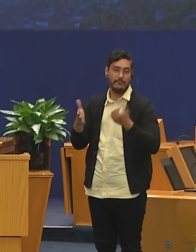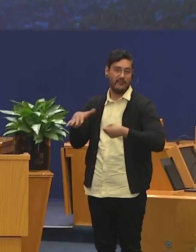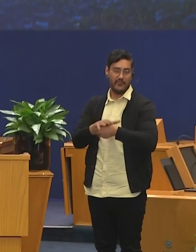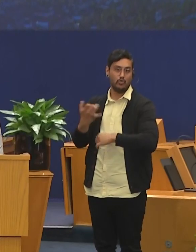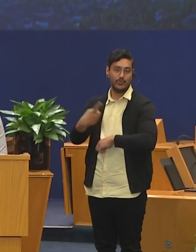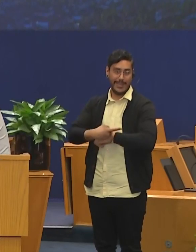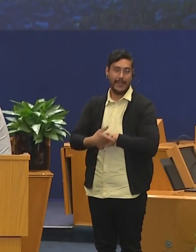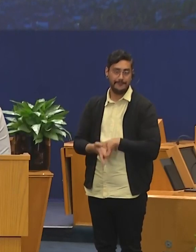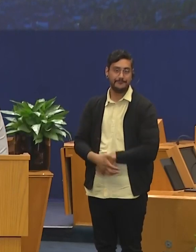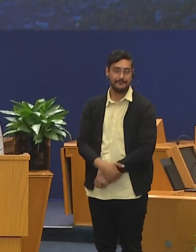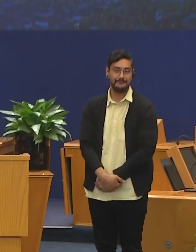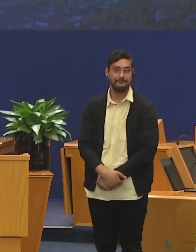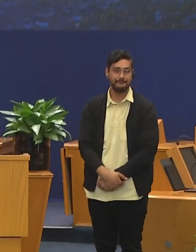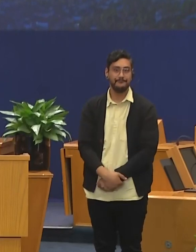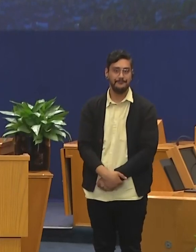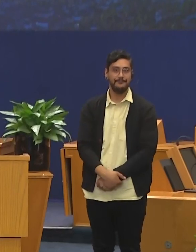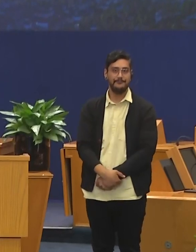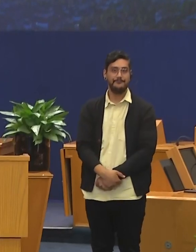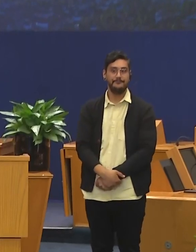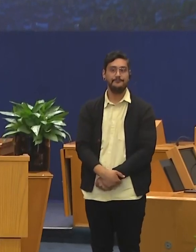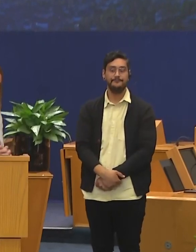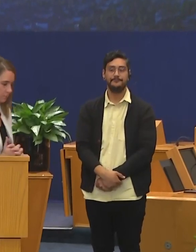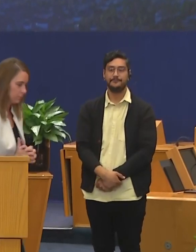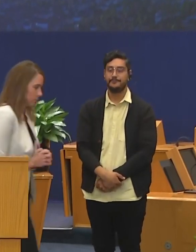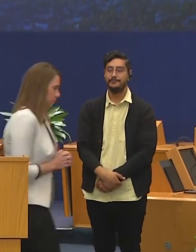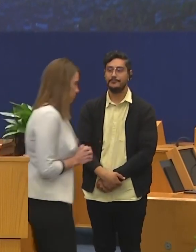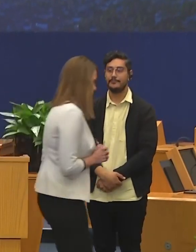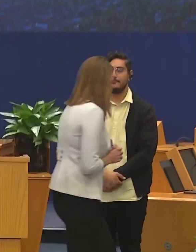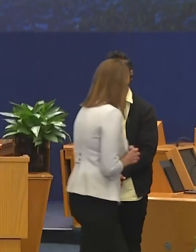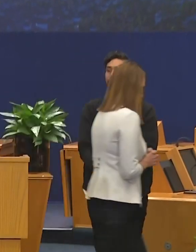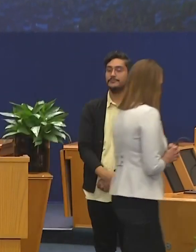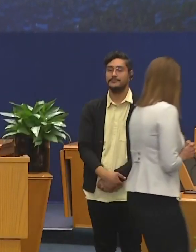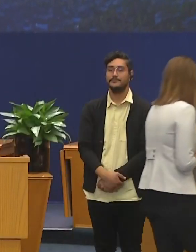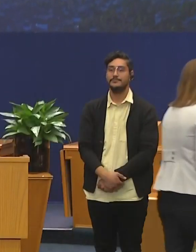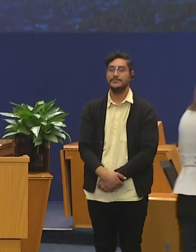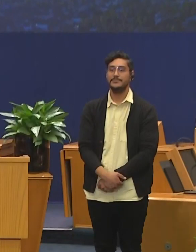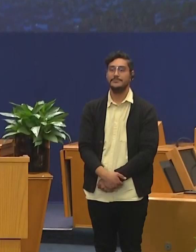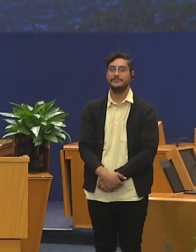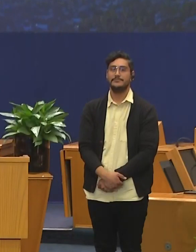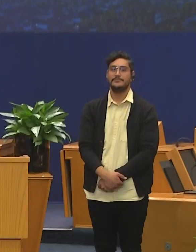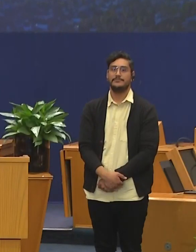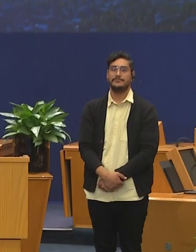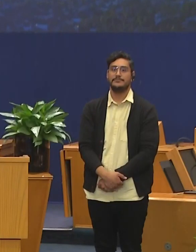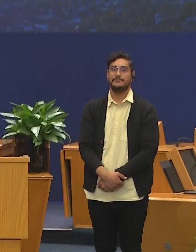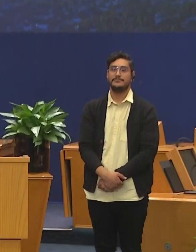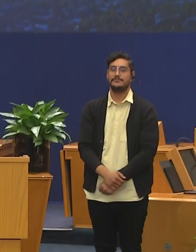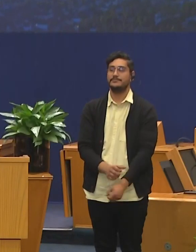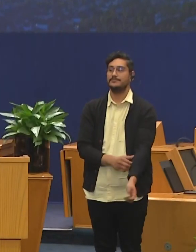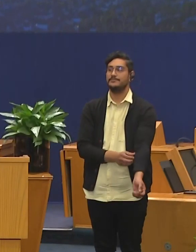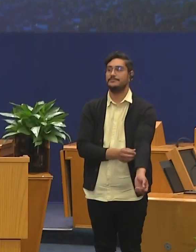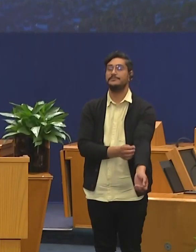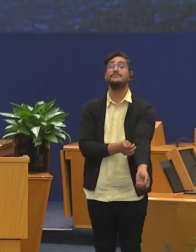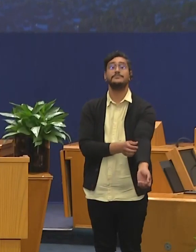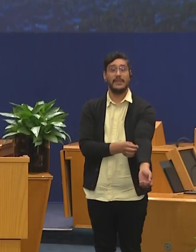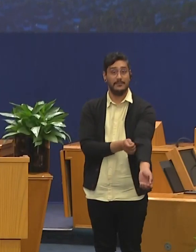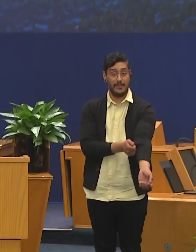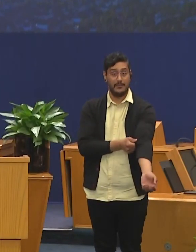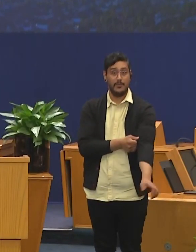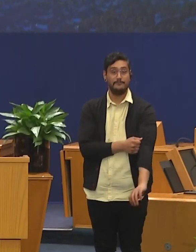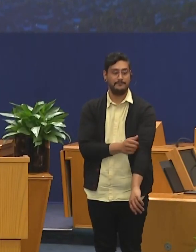IN ADDITION TO THE SITES THAT WE'RE BRINGING ONLINE TODAY. NEXT